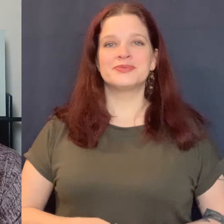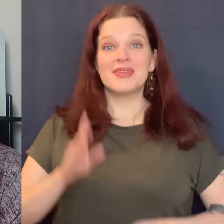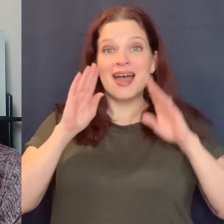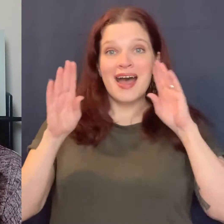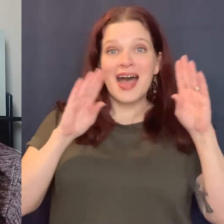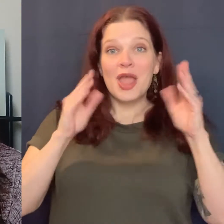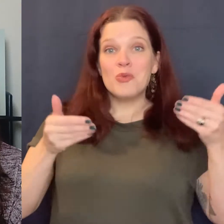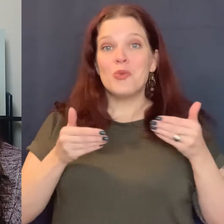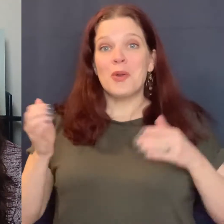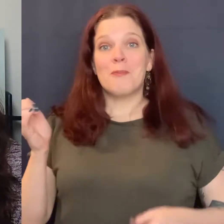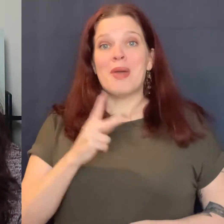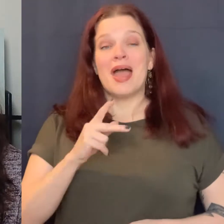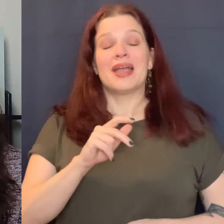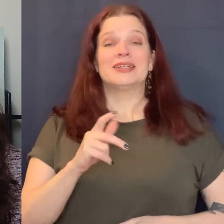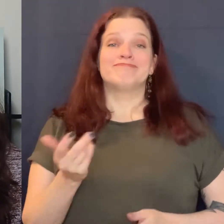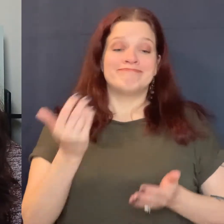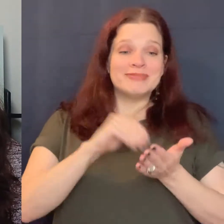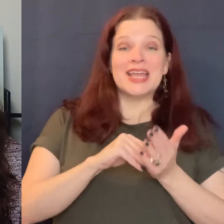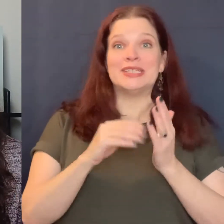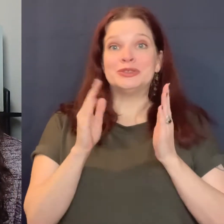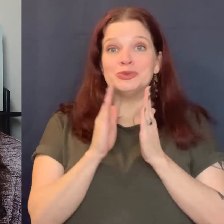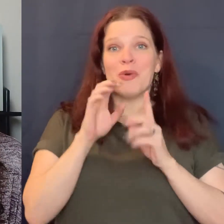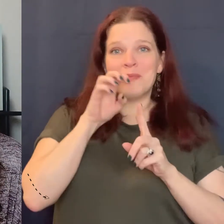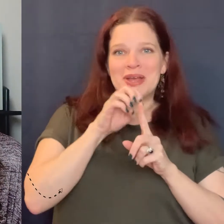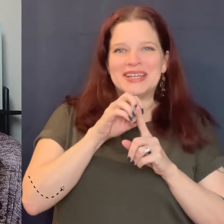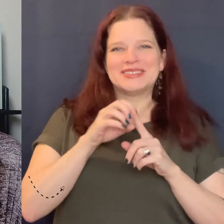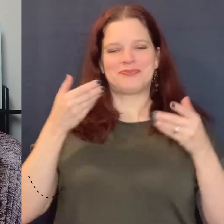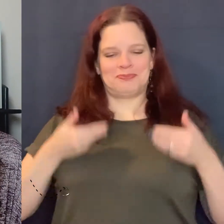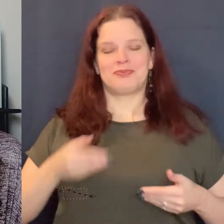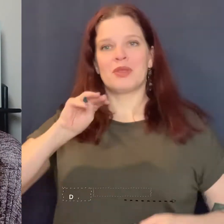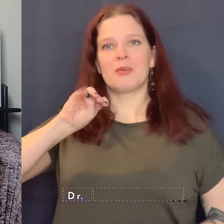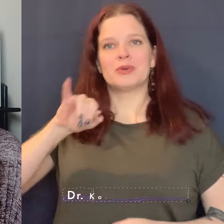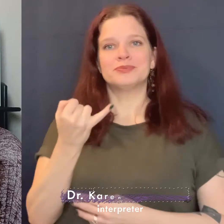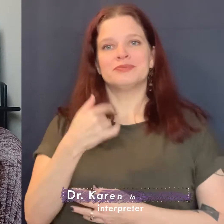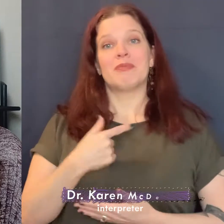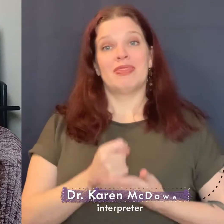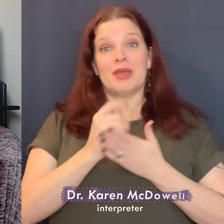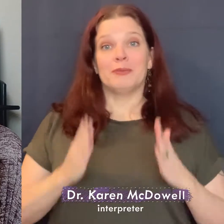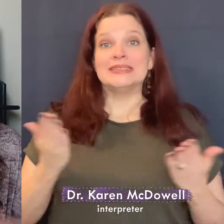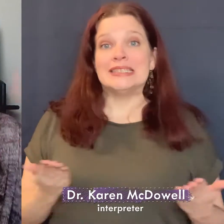Hi, welcome back to another episode of Small Bites, I'm Monique Champagne. I'm a therapist here at The Gracious Mind.